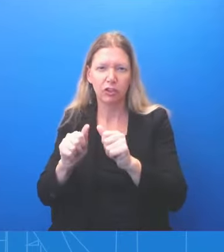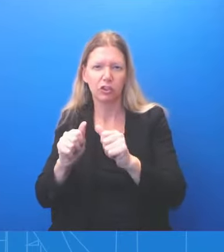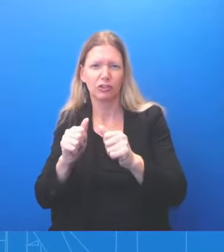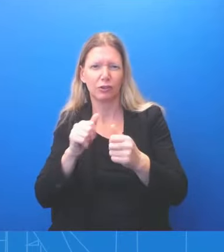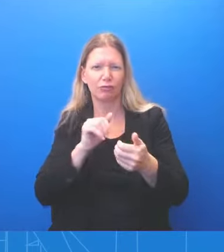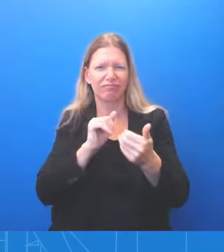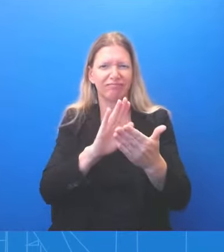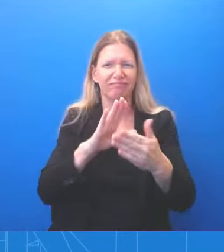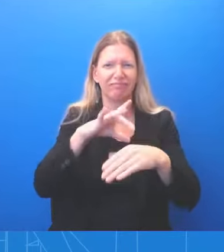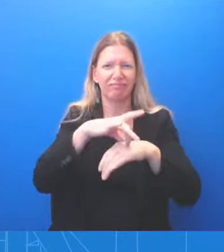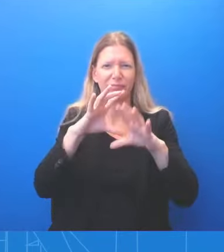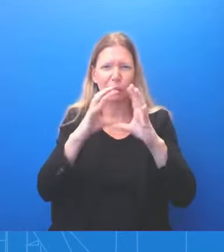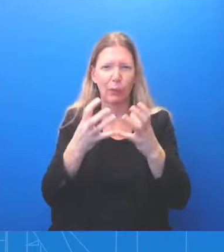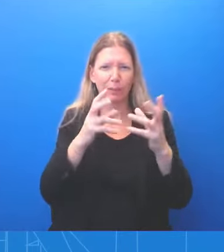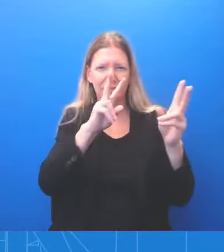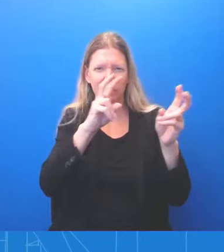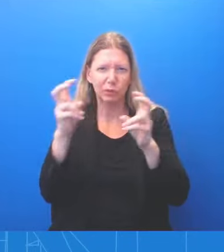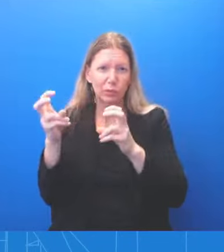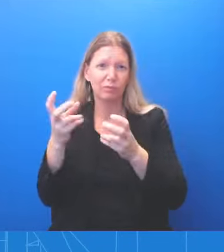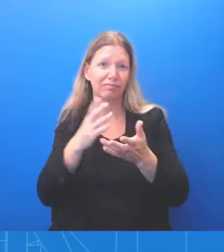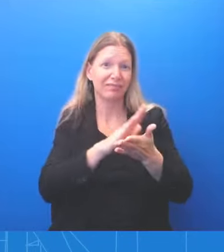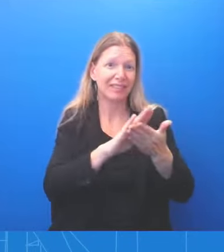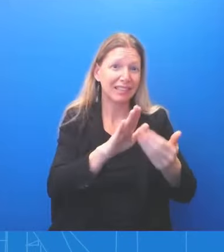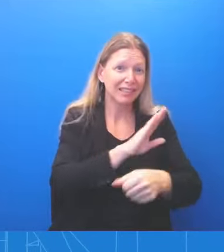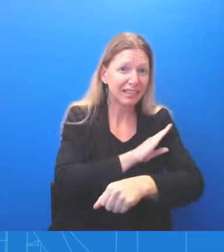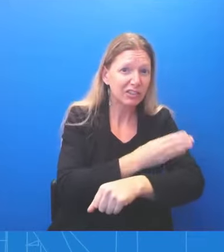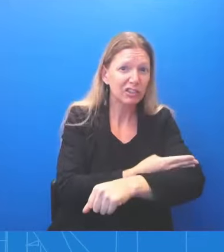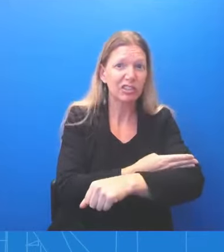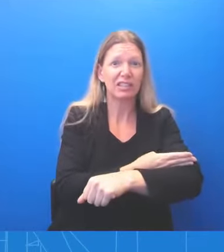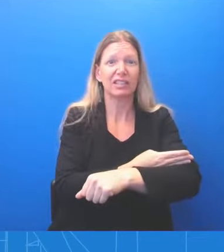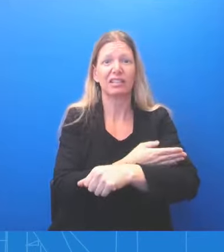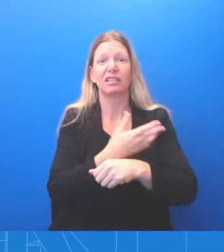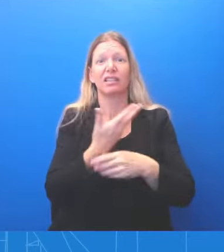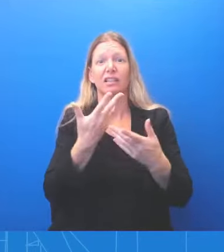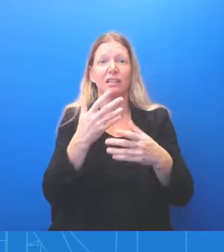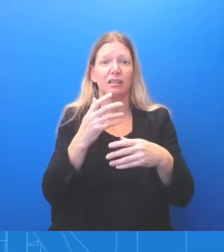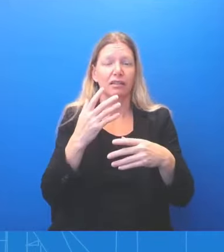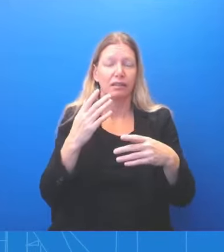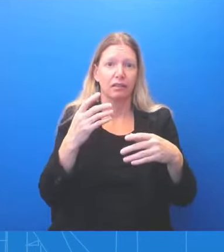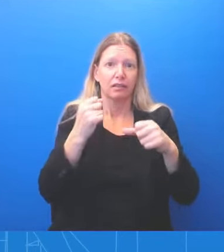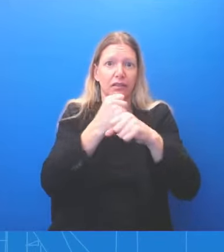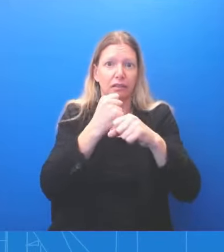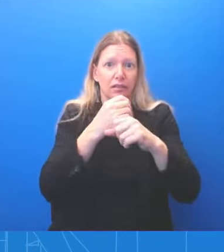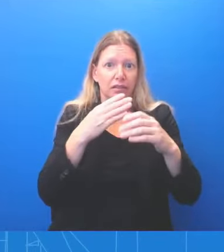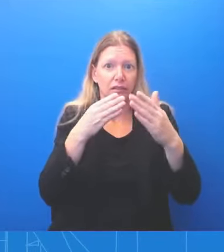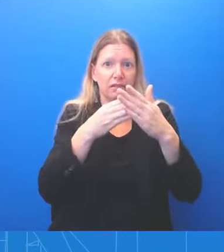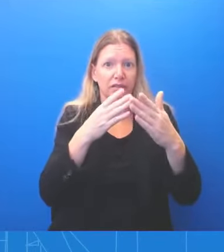the economic and social impacts of Russia's war in Ukraine -- obviously, that will be a big part of the conversation;